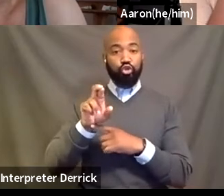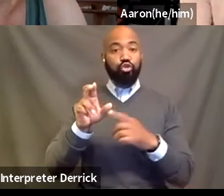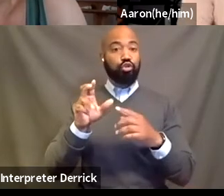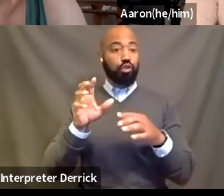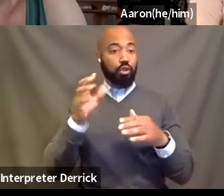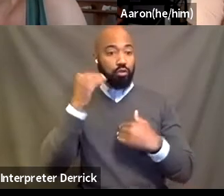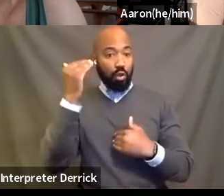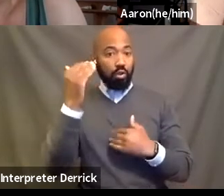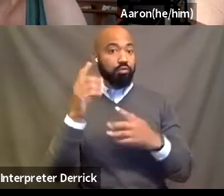x (they/themme): interesting.